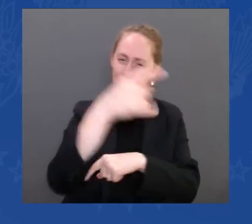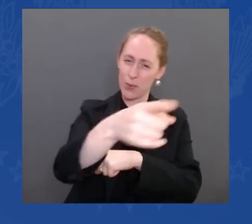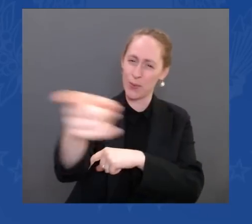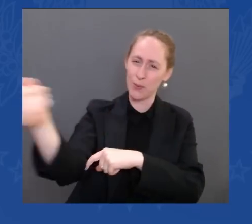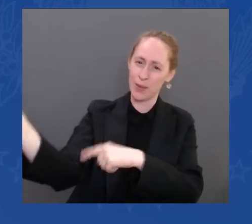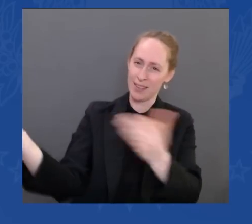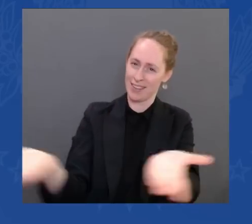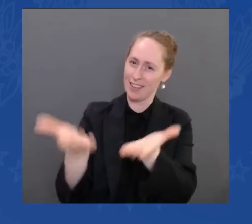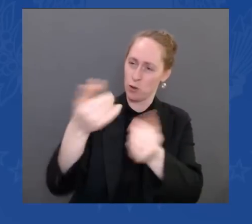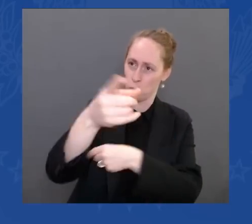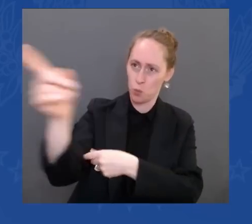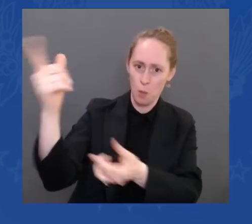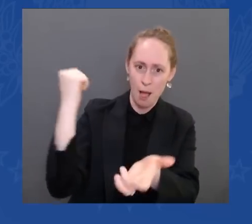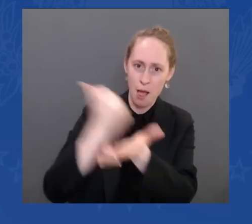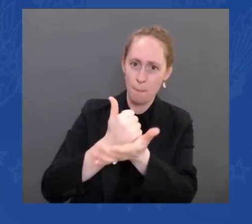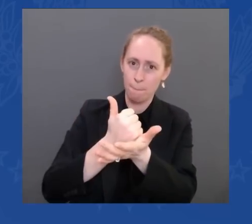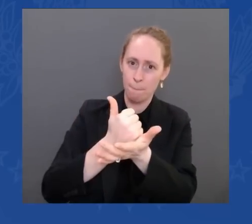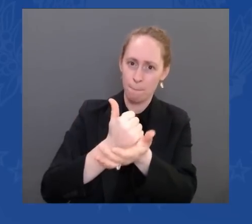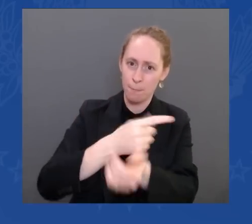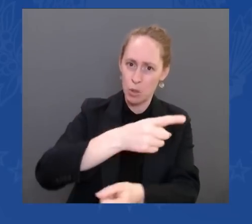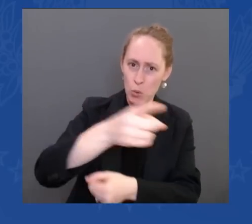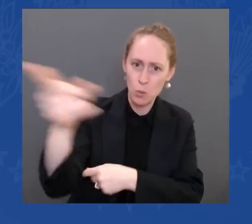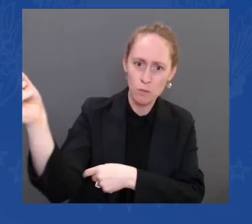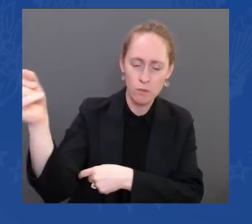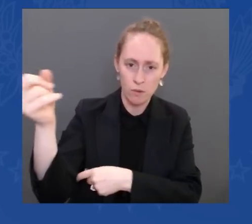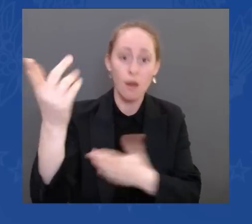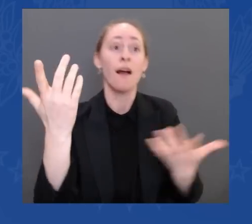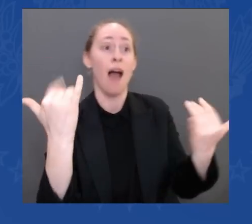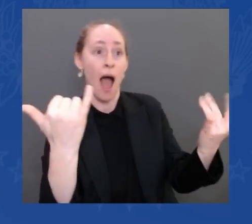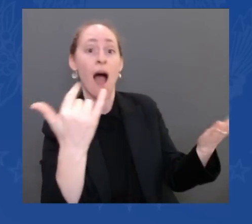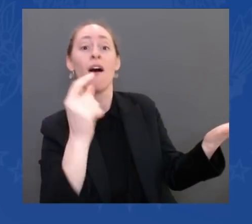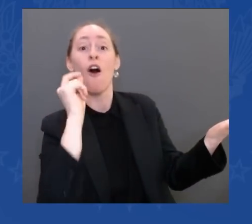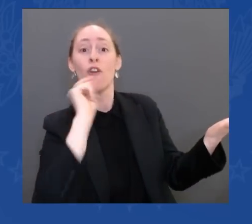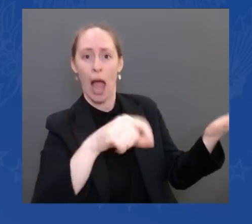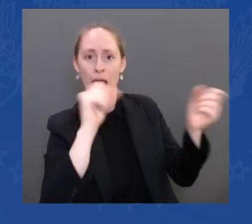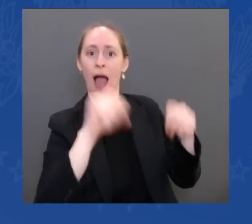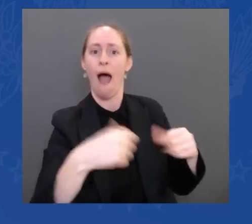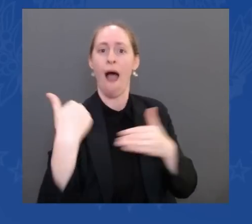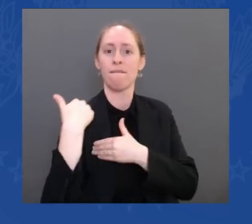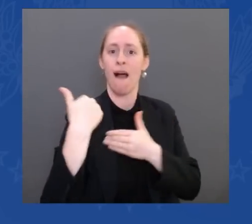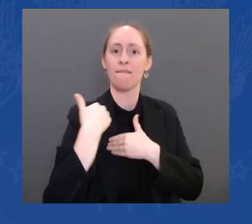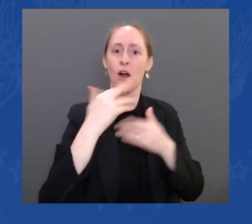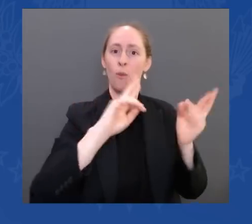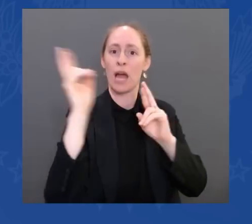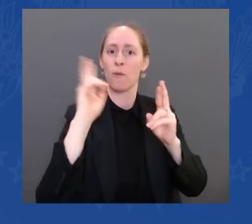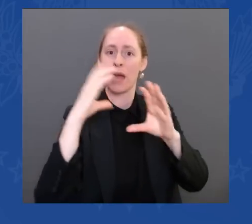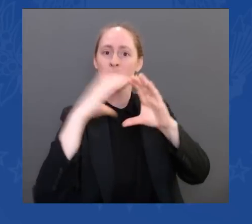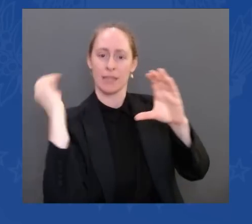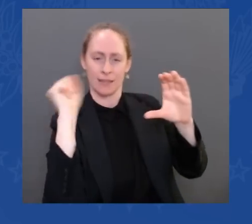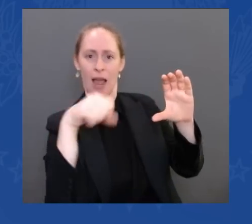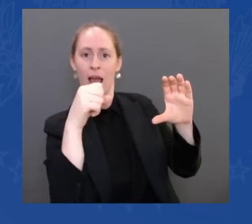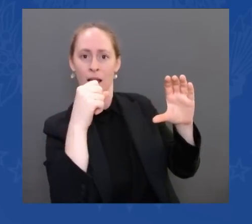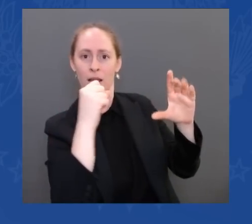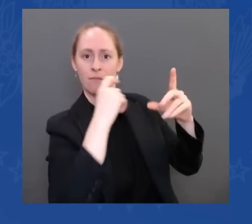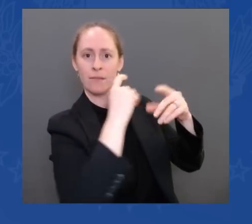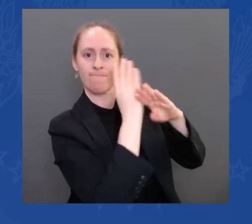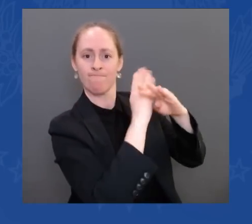by sending in American soldiers fighting Russian soldiers. My dad used to have an expression. He'd say, "The only war worse than one that's intended